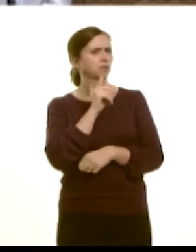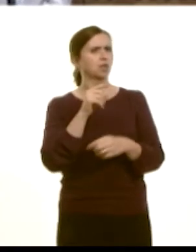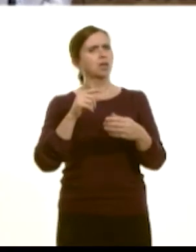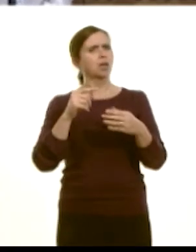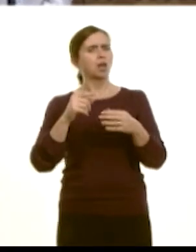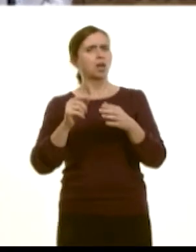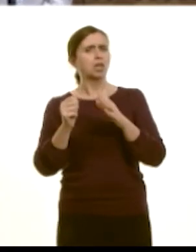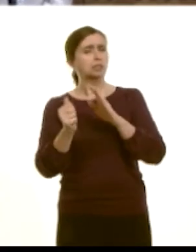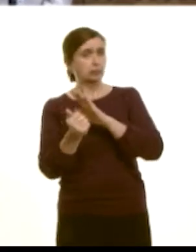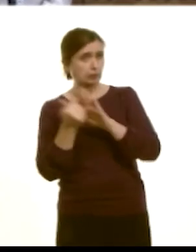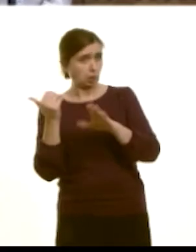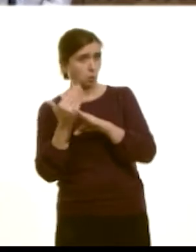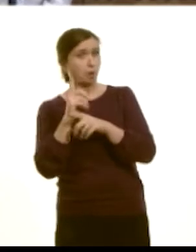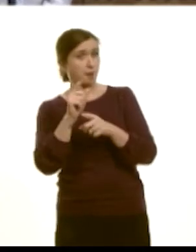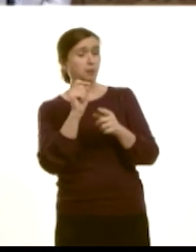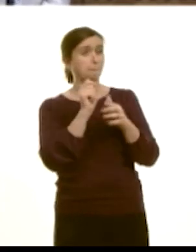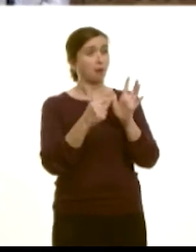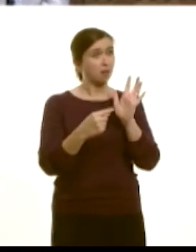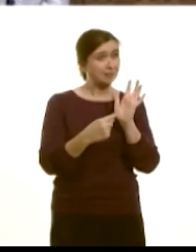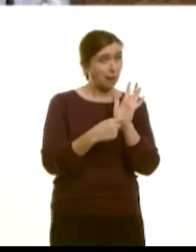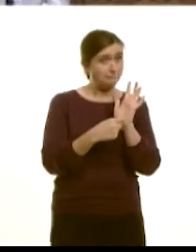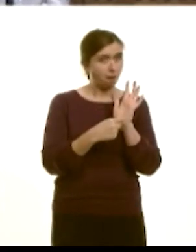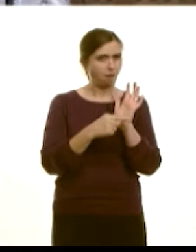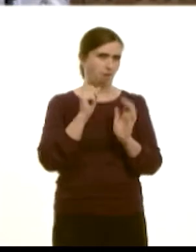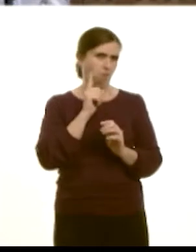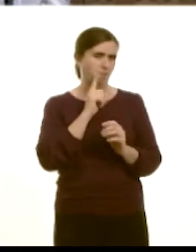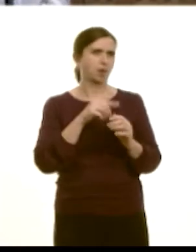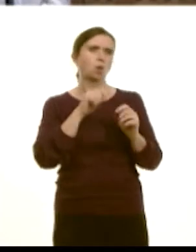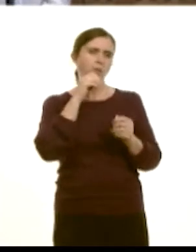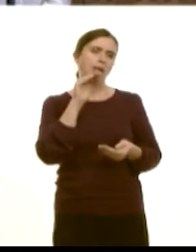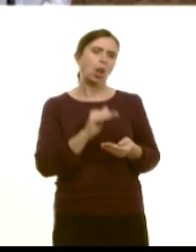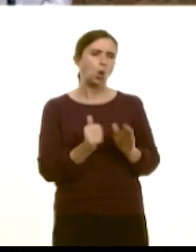women part-timers stand a greater chance of being in low-skilled jobs and of being unable